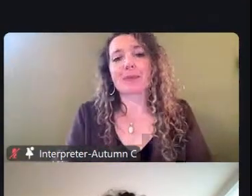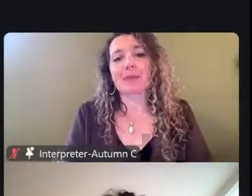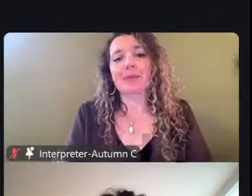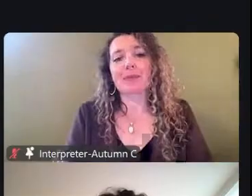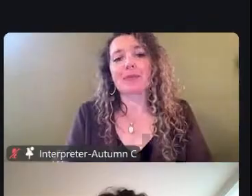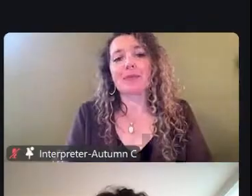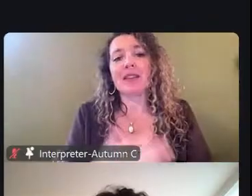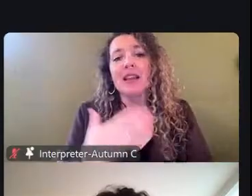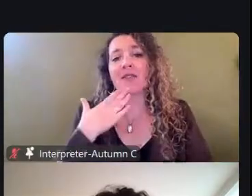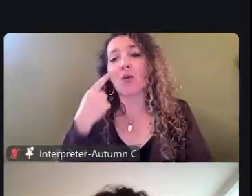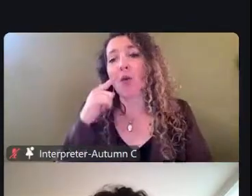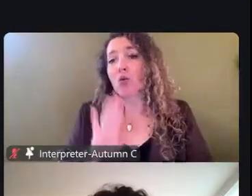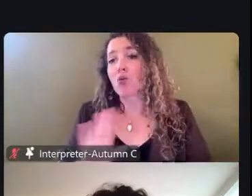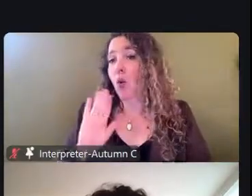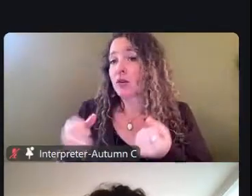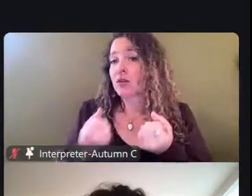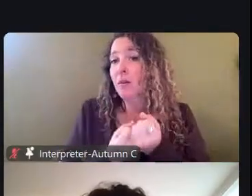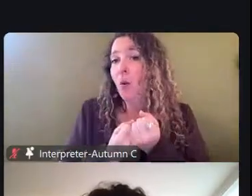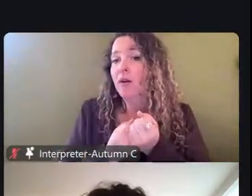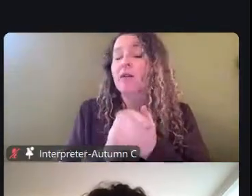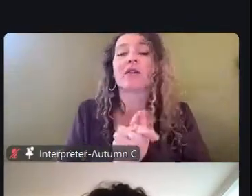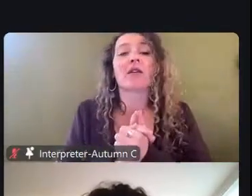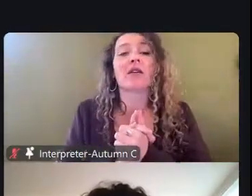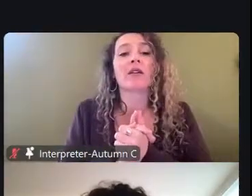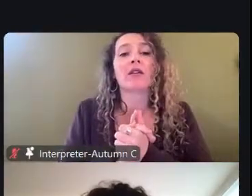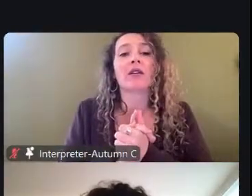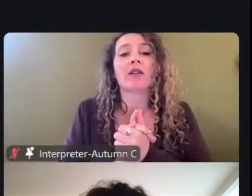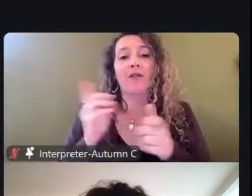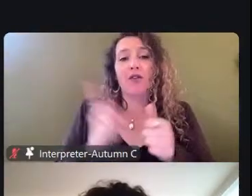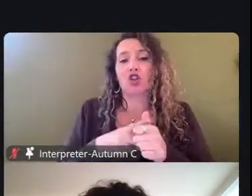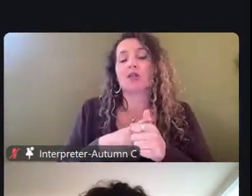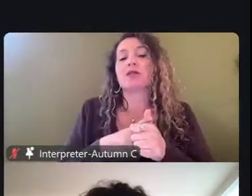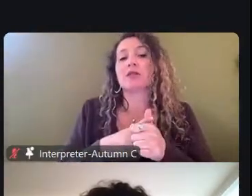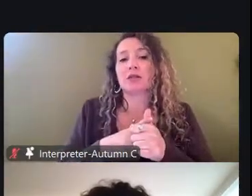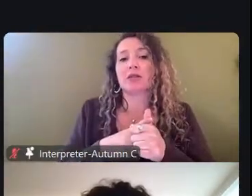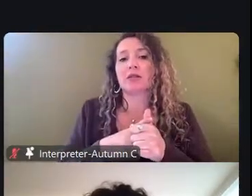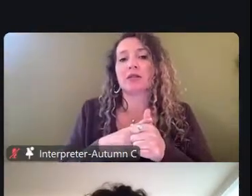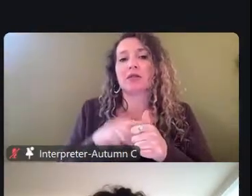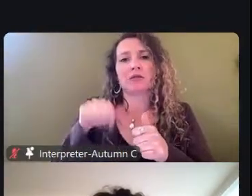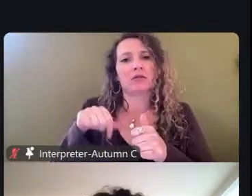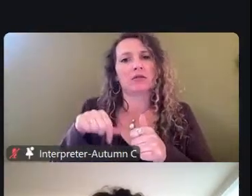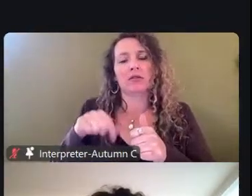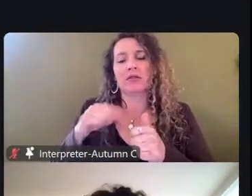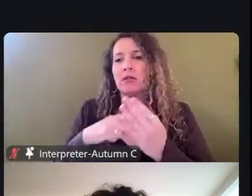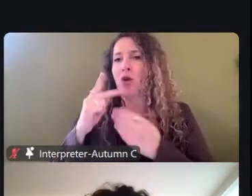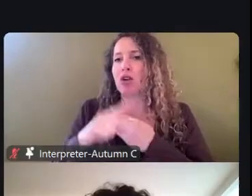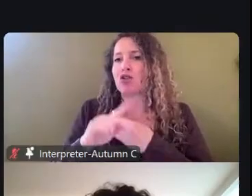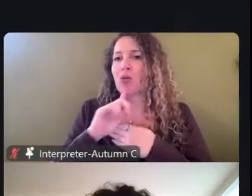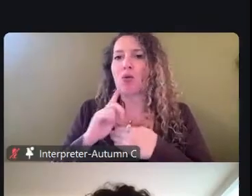So first I want to say that this project is really a passion project for Athena and I,